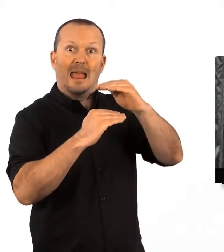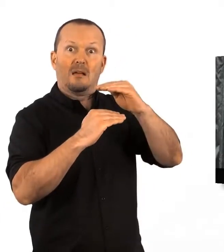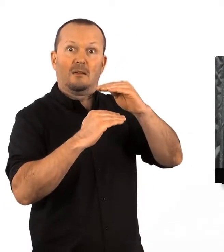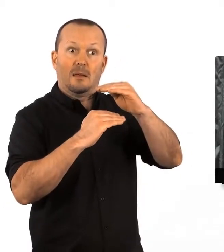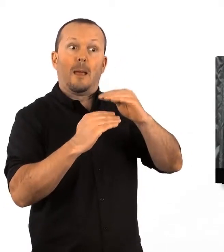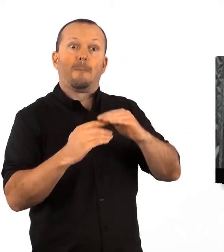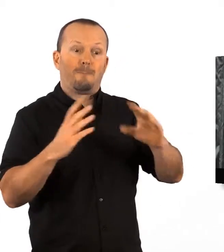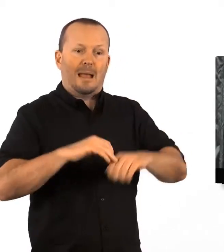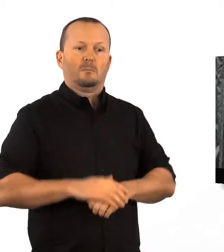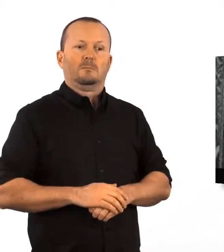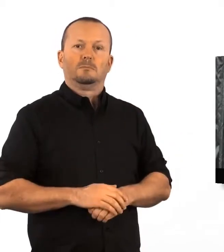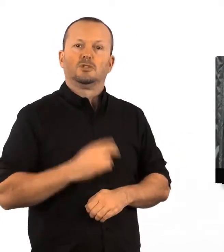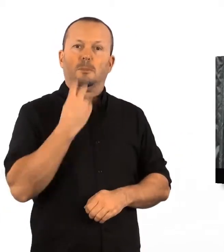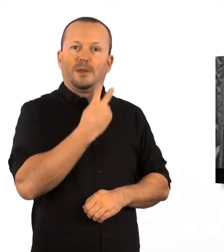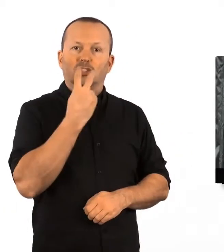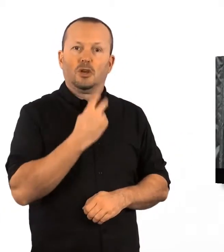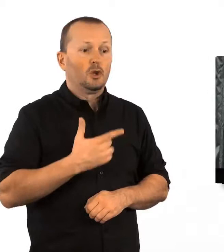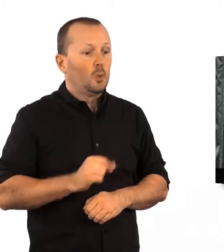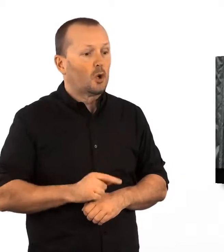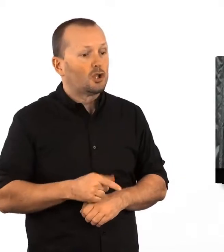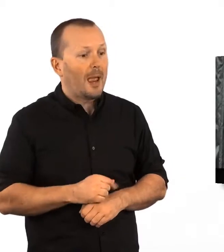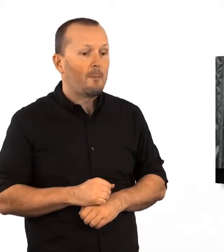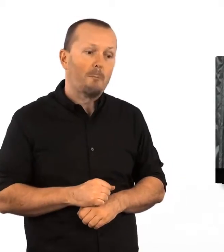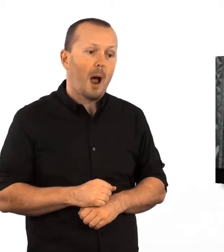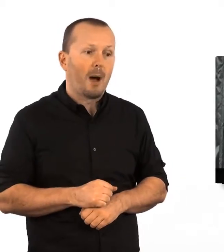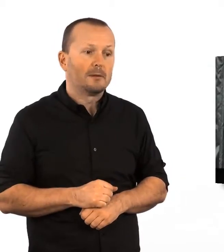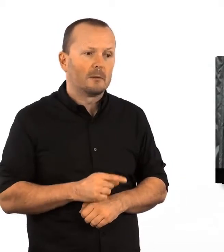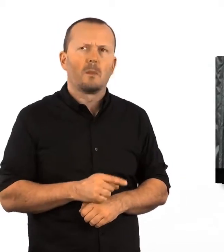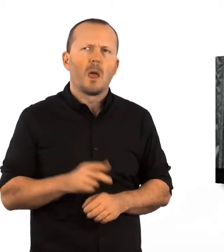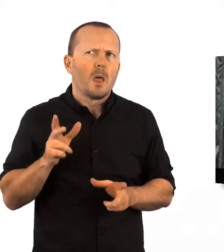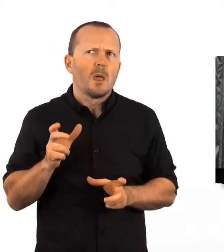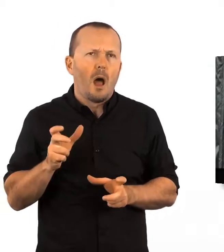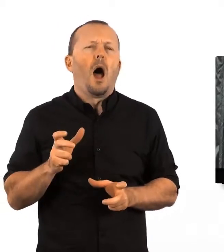so, ‘do you want jam or marmite?’ So now that they know what you’ve said they can